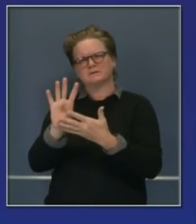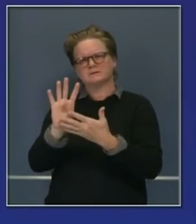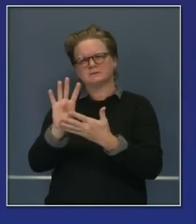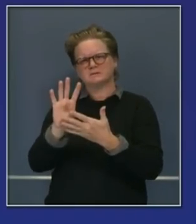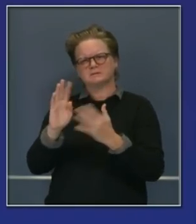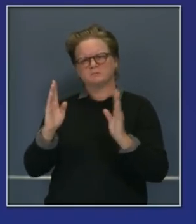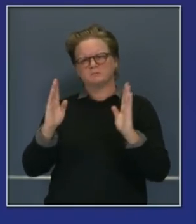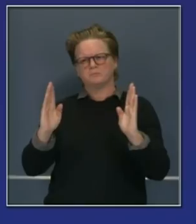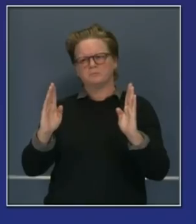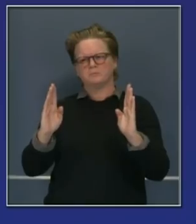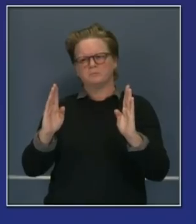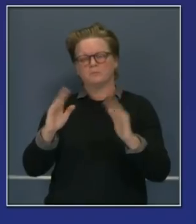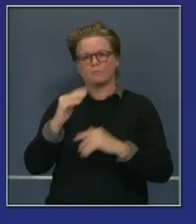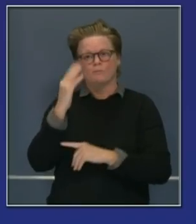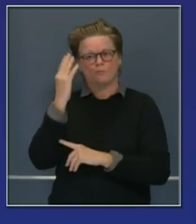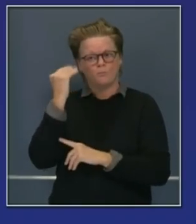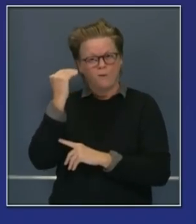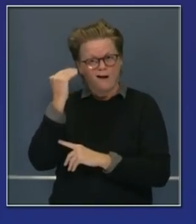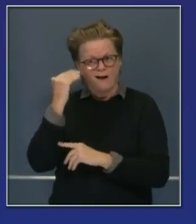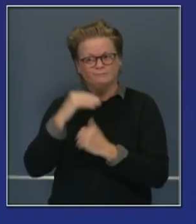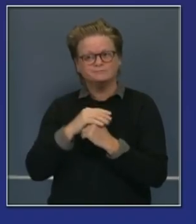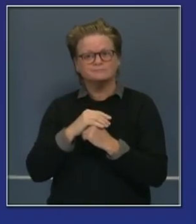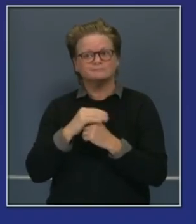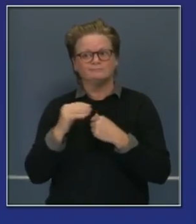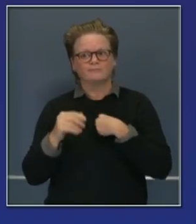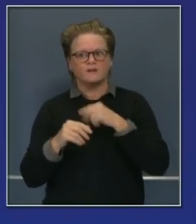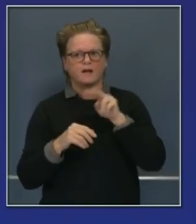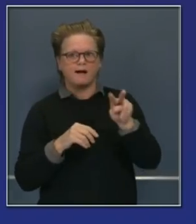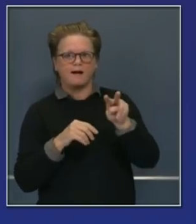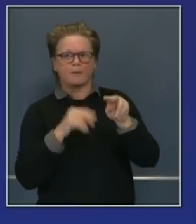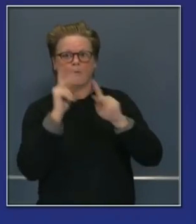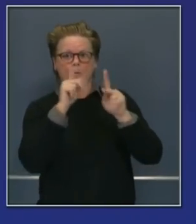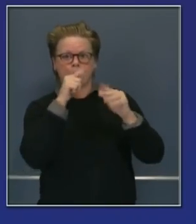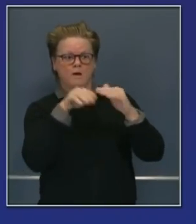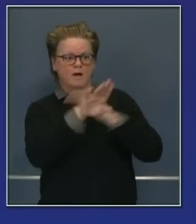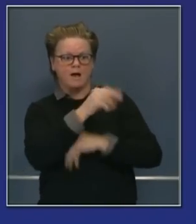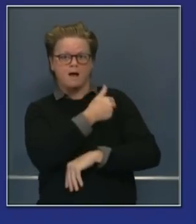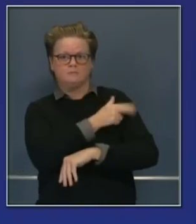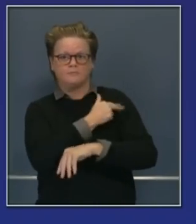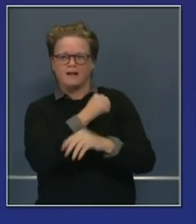HOSPITALIZATIONS, NOT SURPRISINGLY, WE HAVE BEEN TRACKING THIS. WE HAVE BEEN PREVIEWING THIS AS WELL FOR NUMBER OF WEEKS NOW AS